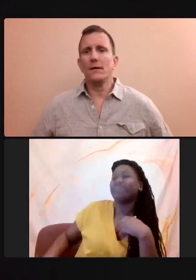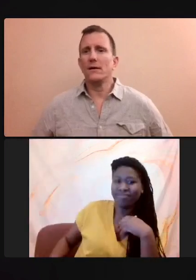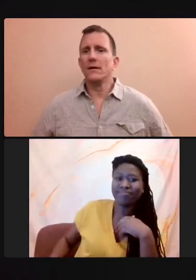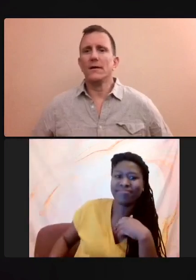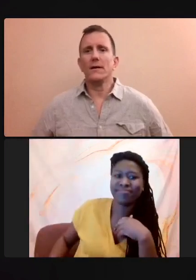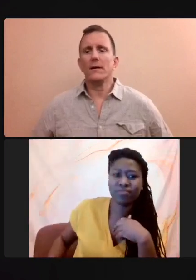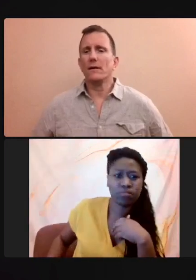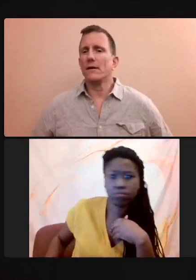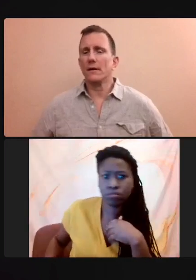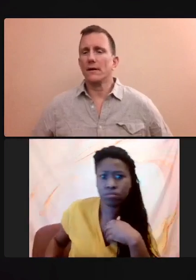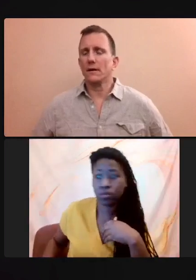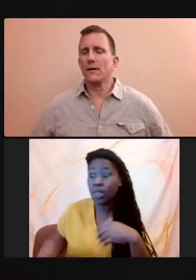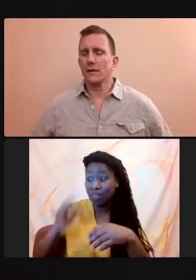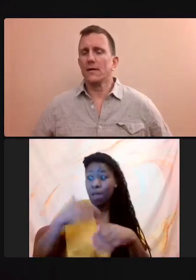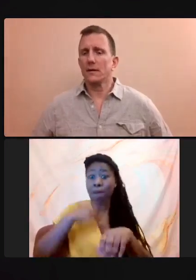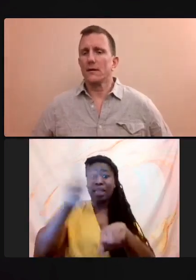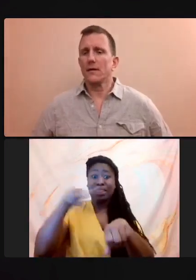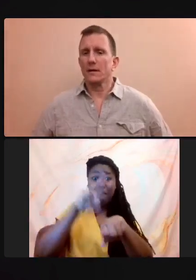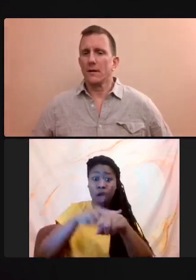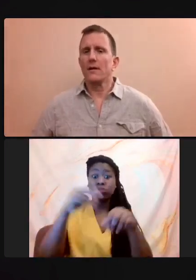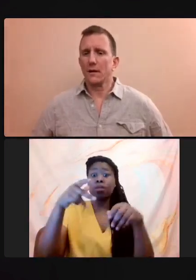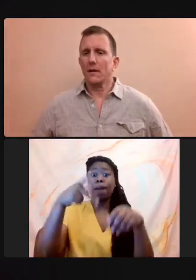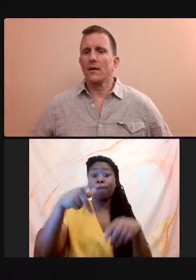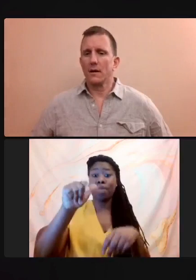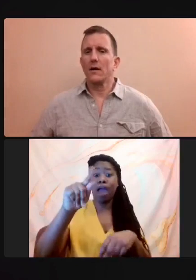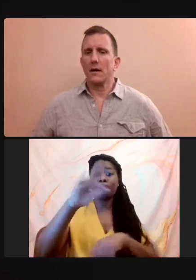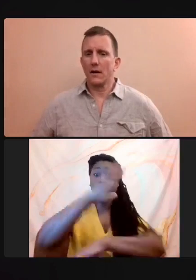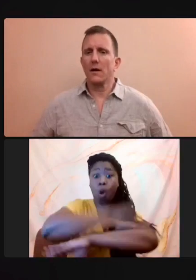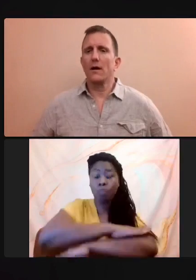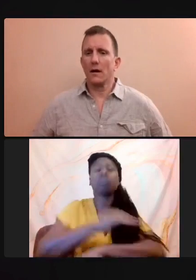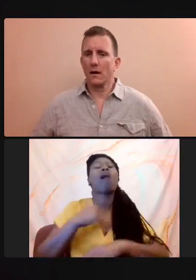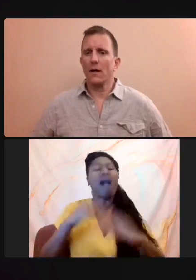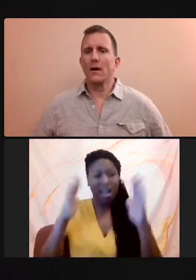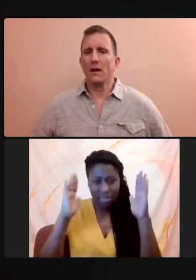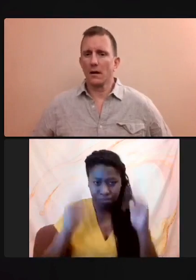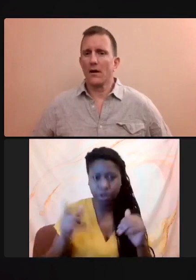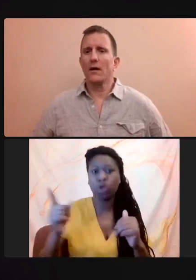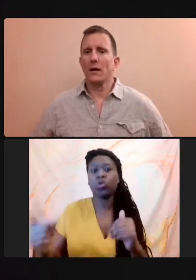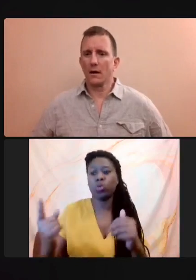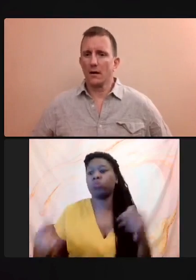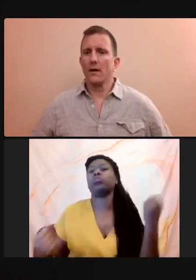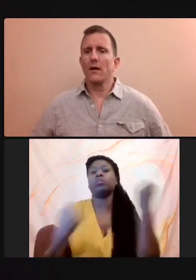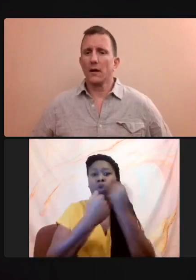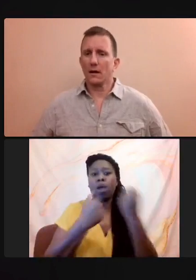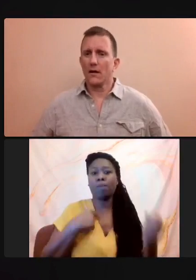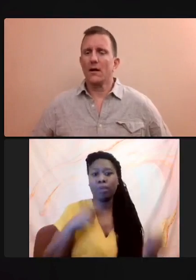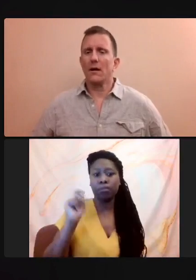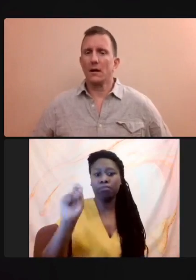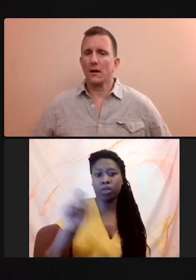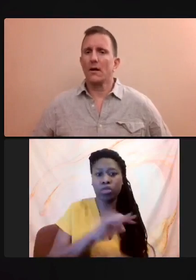get your certification. You shall be working for me, right? Because I want someone who's black to be working with me. Right?